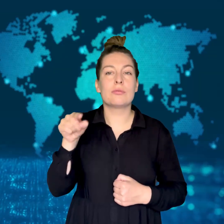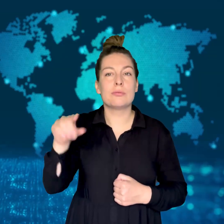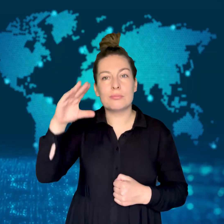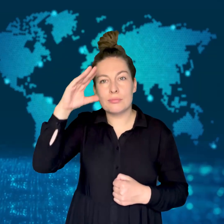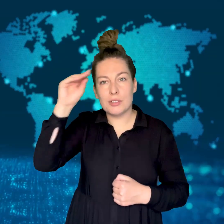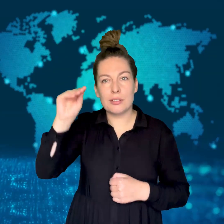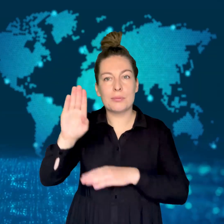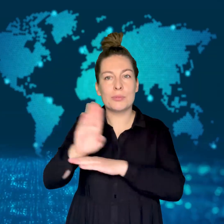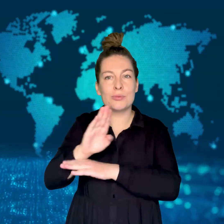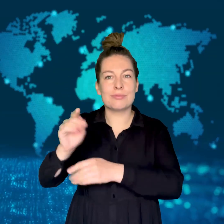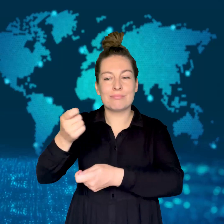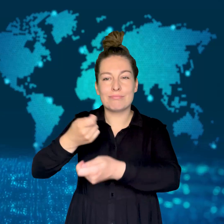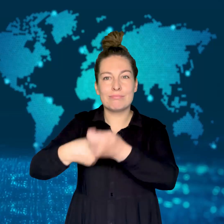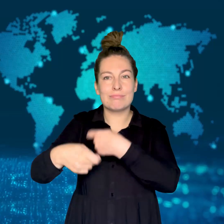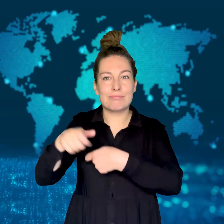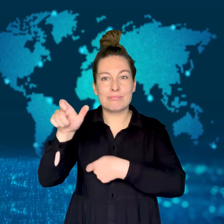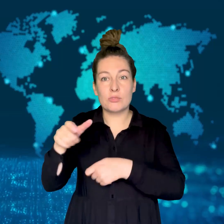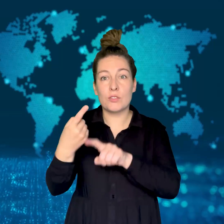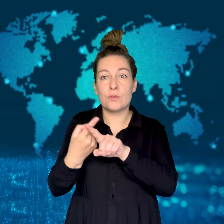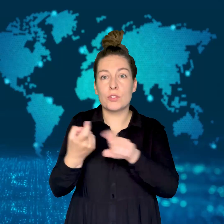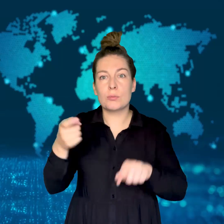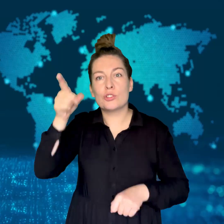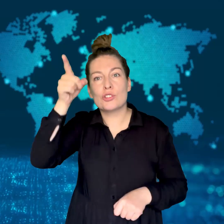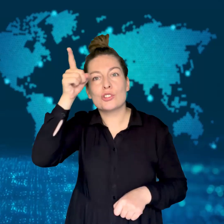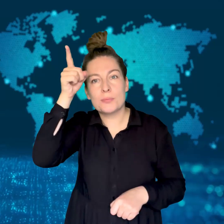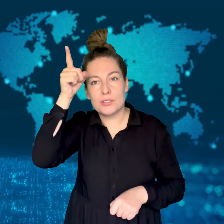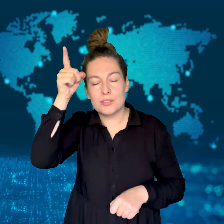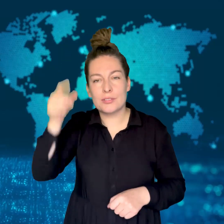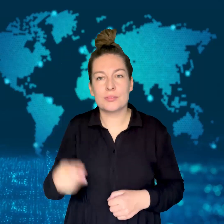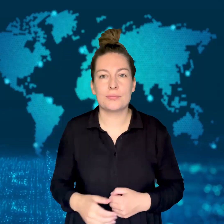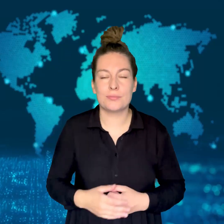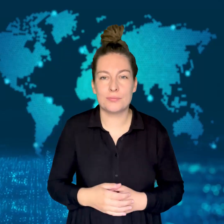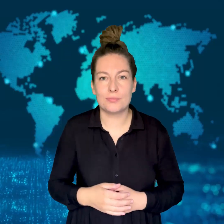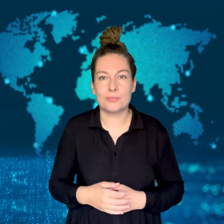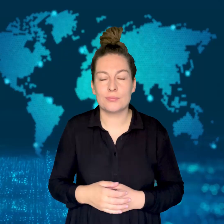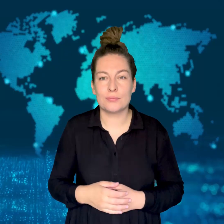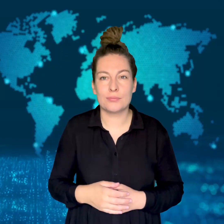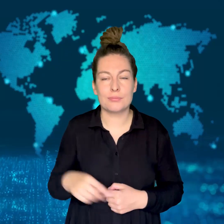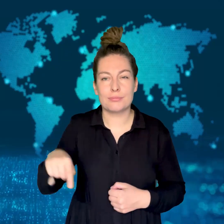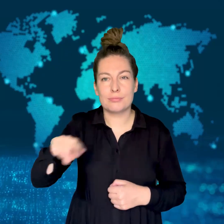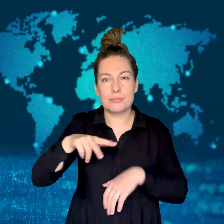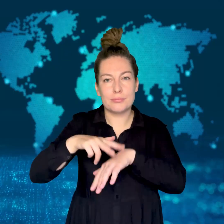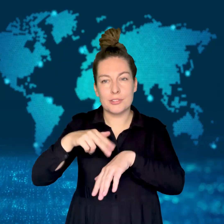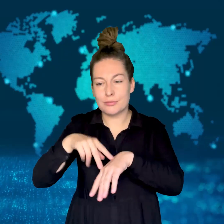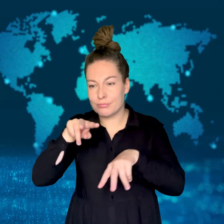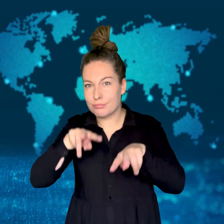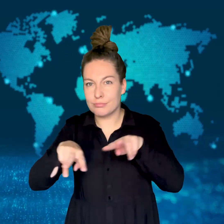in a freezer in Thailand.